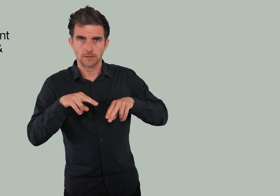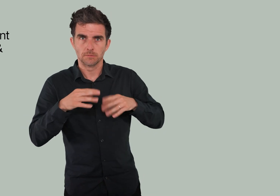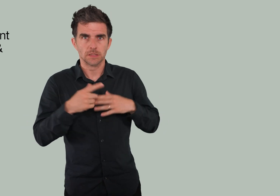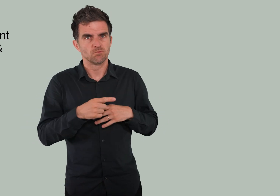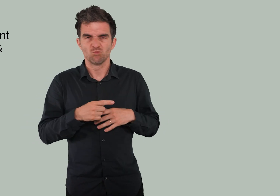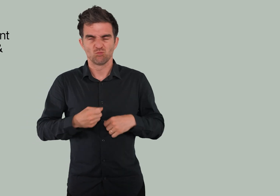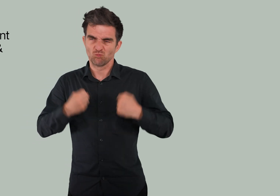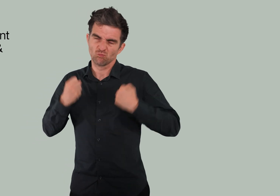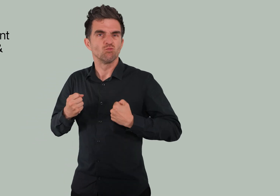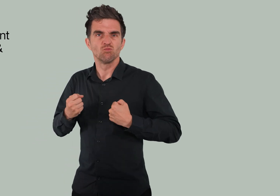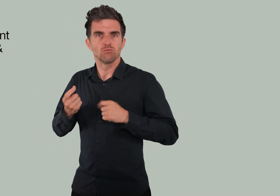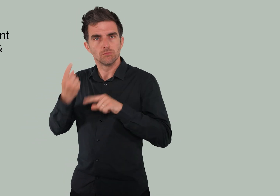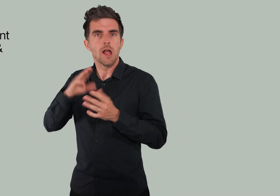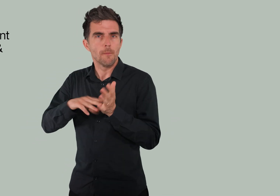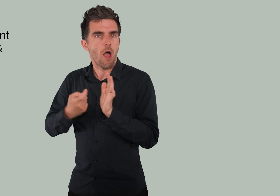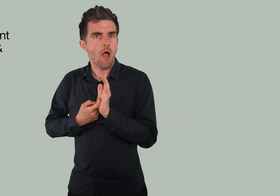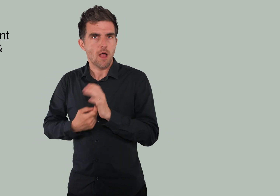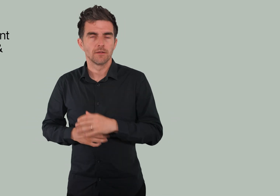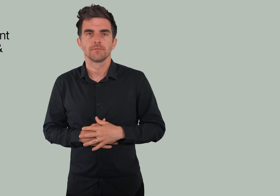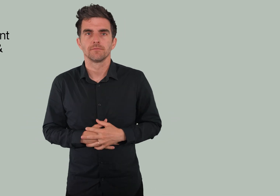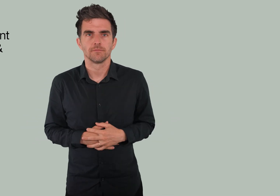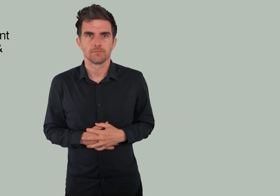which made them more likely to go on to request an MR.